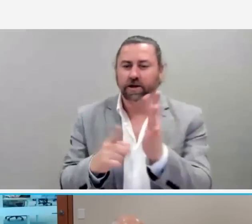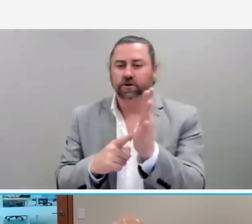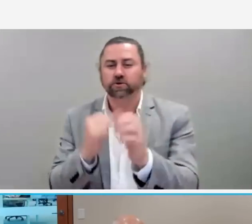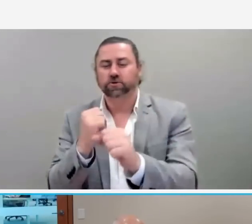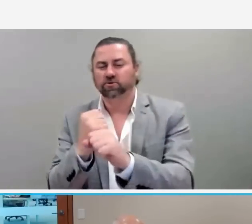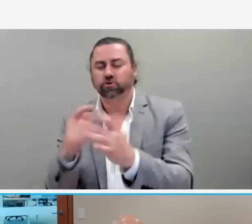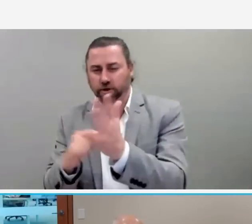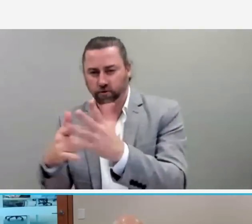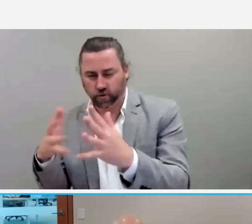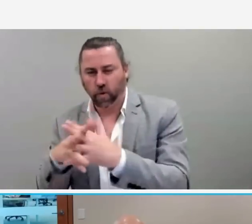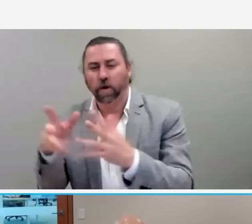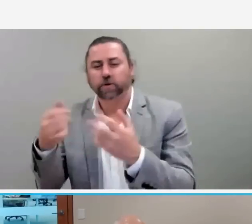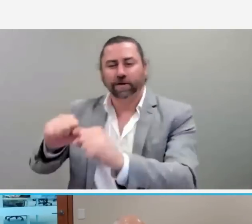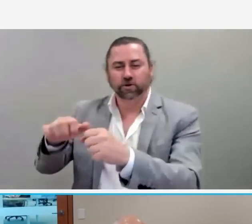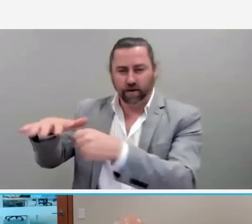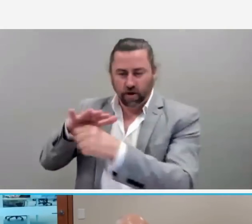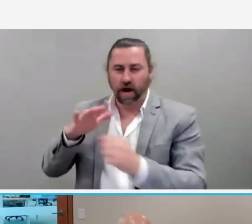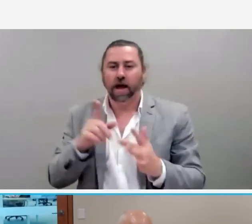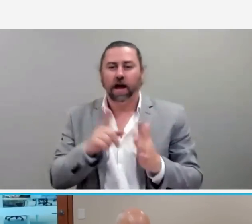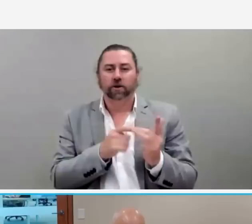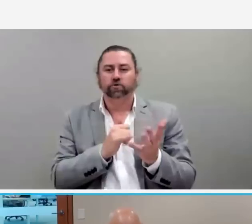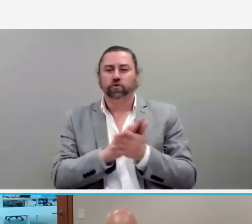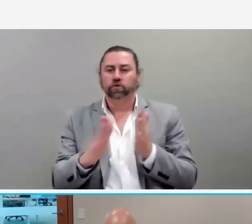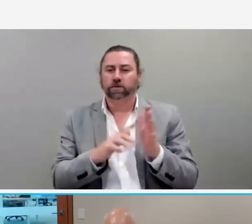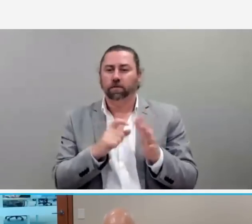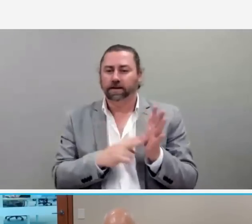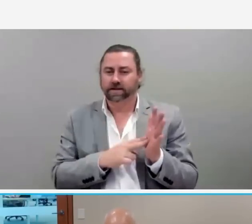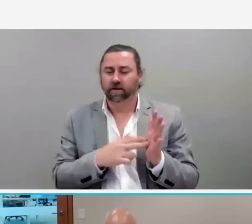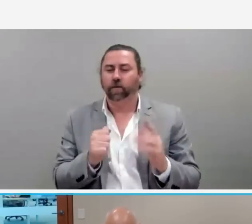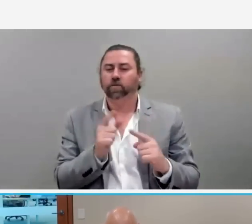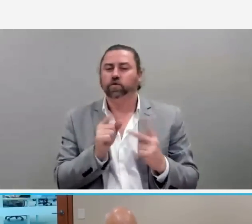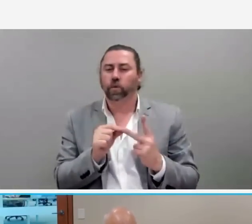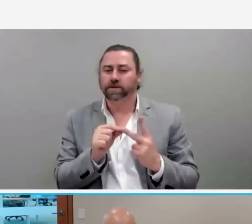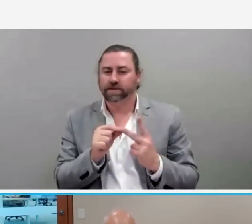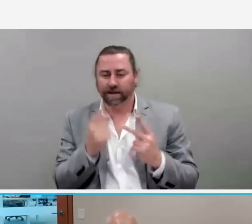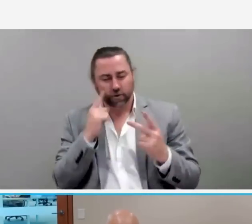Regulatory Strategy Branch and Josh Maldon from the Choice and Transparency Branch and they'll all